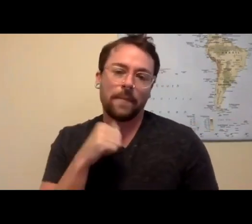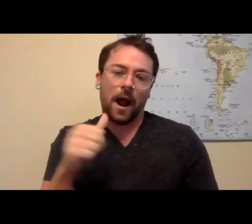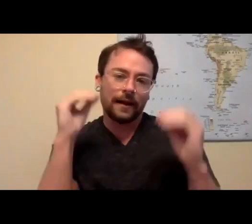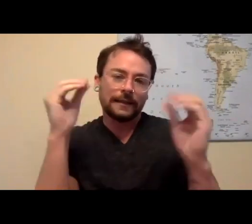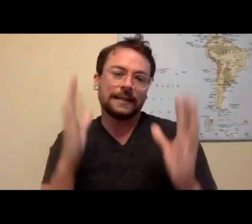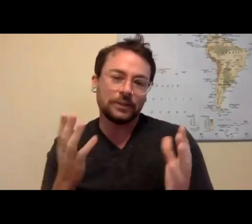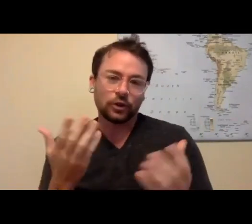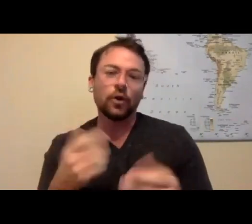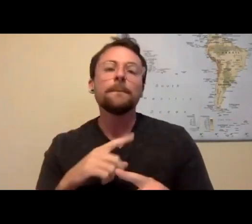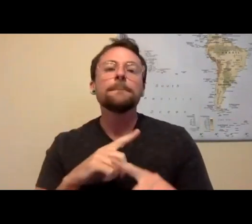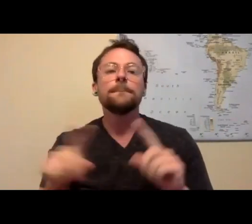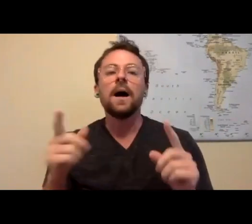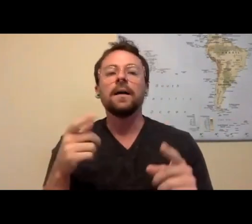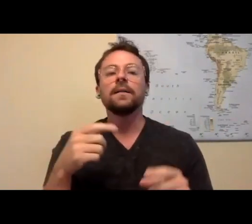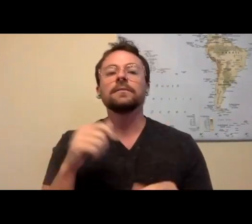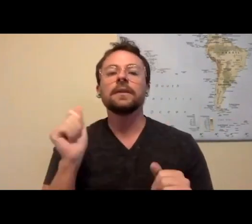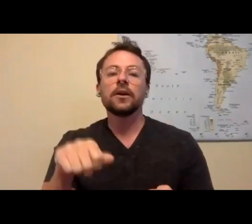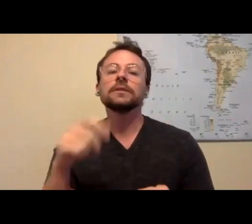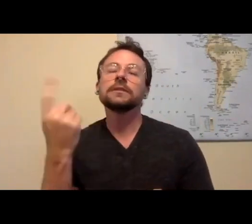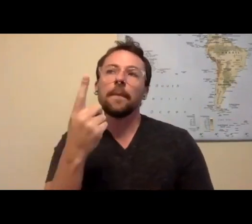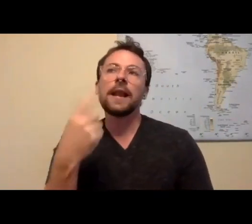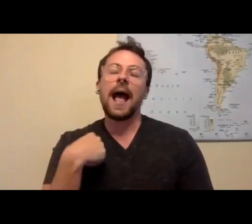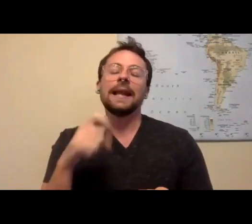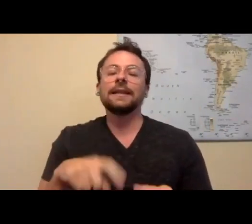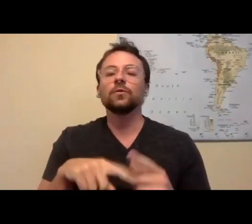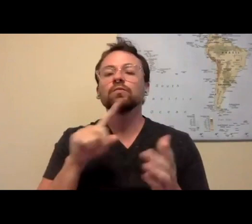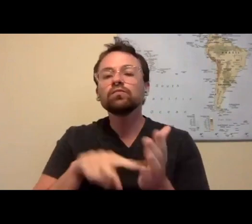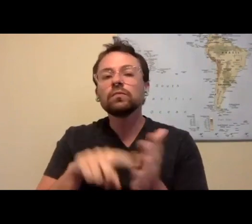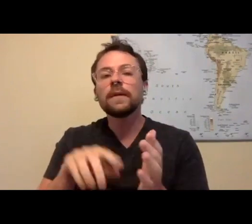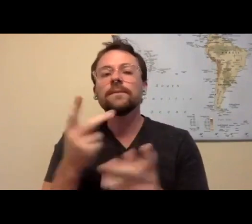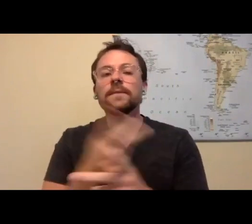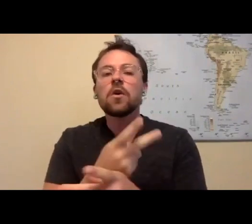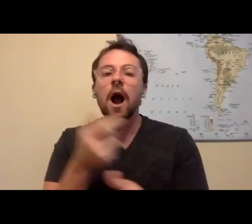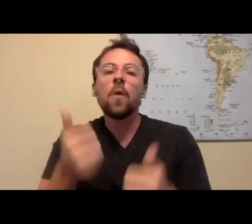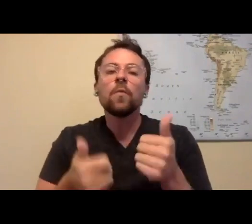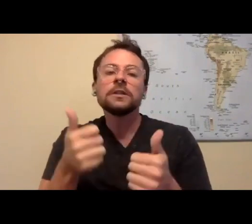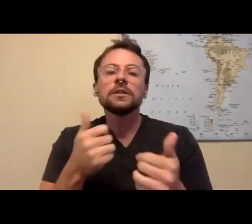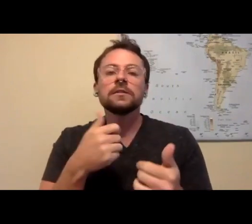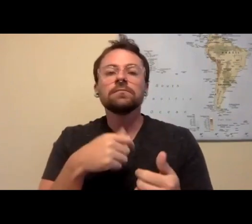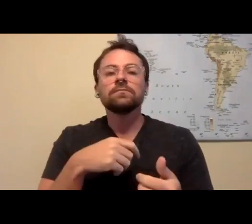the Deaf community so I'm not a teacher. I'm a school psychologist.